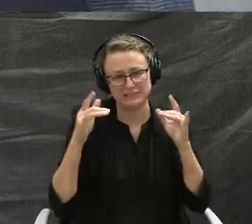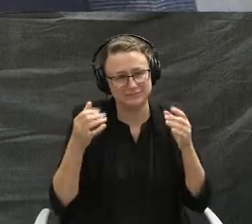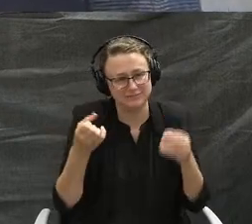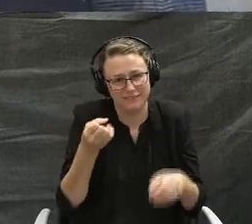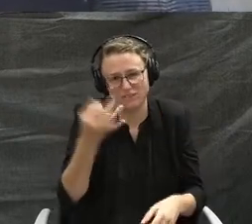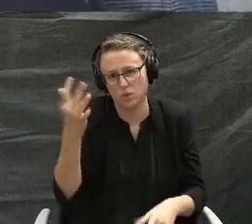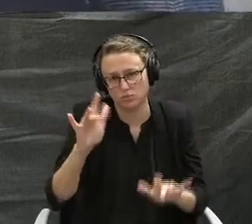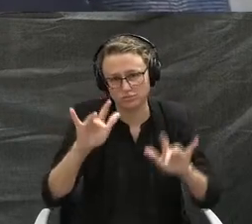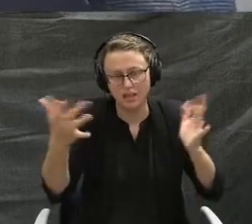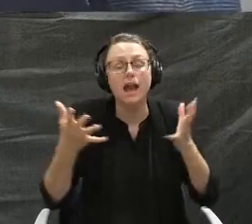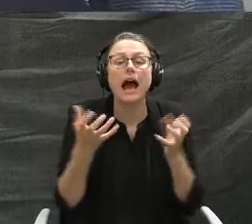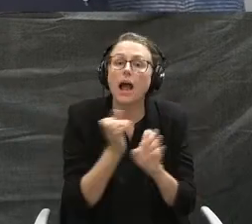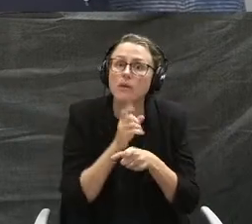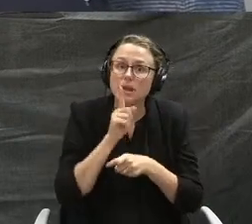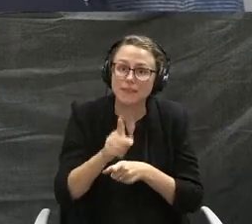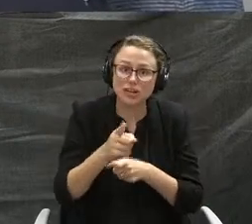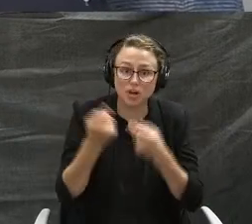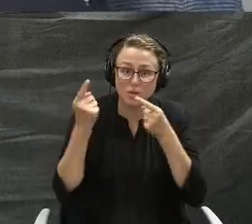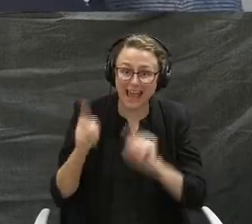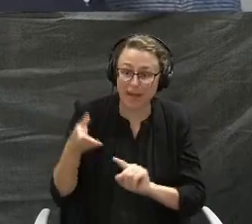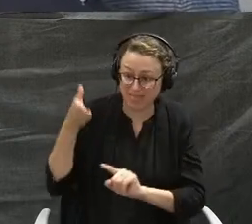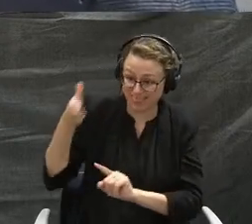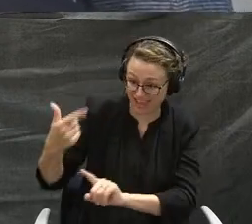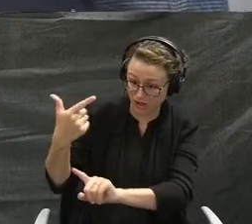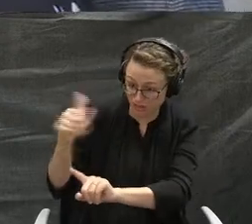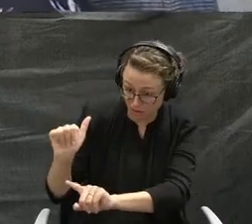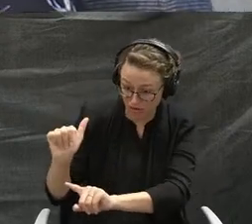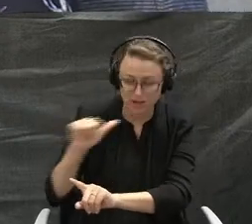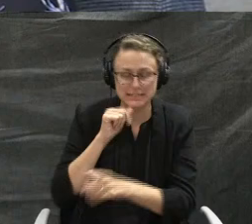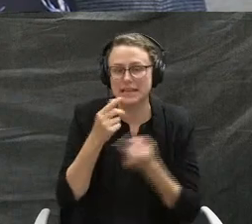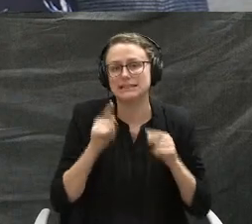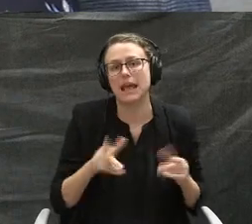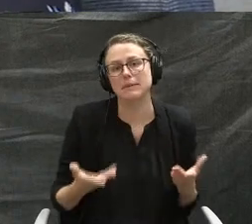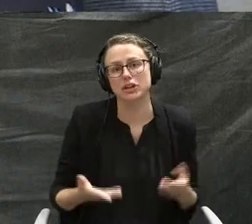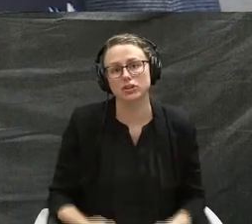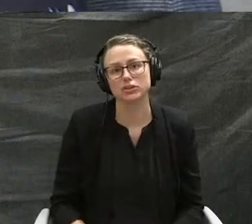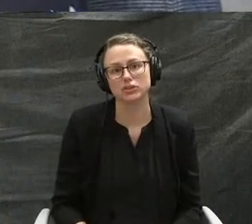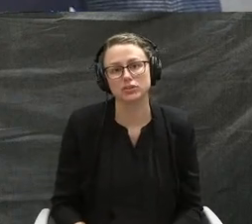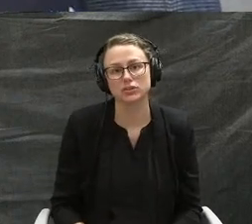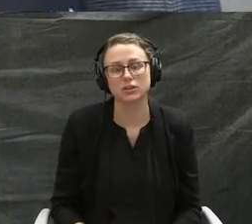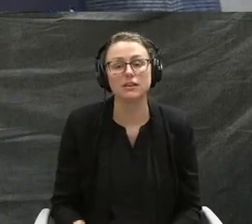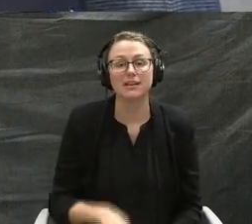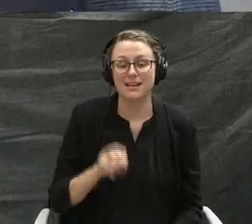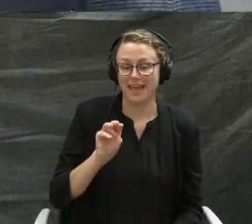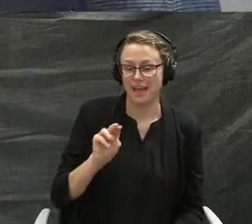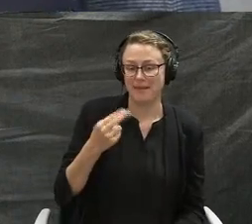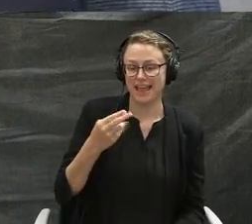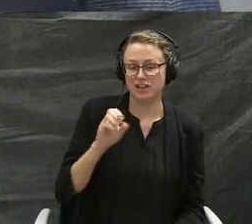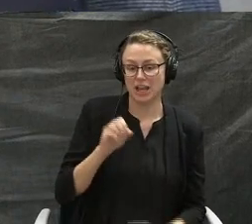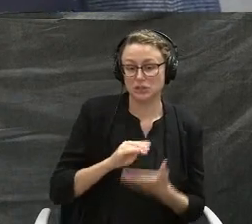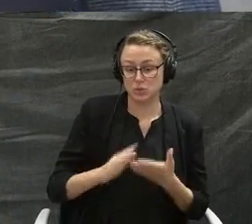High School does not happen in Minne Tonka. As an MHS student myself, I know there are many